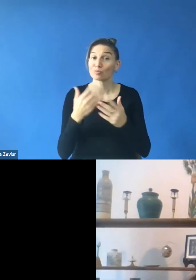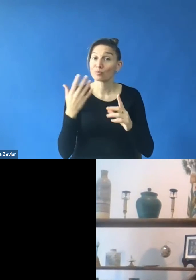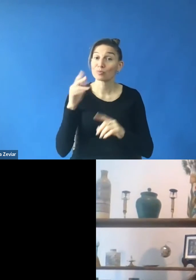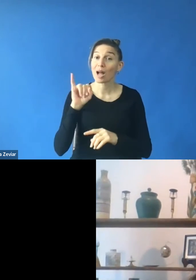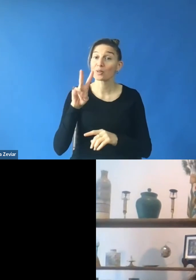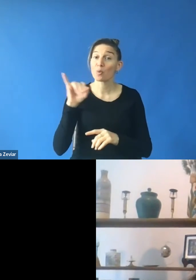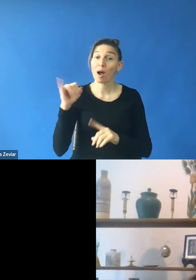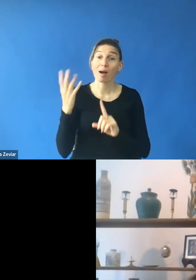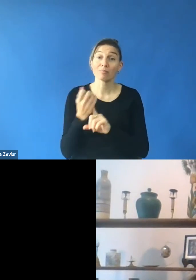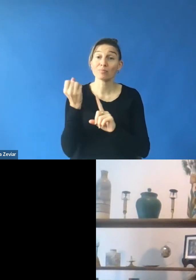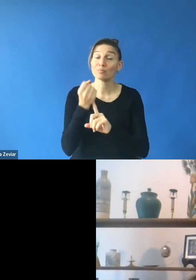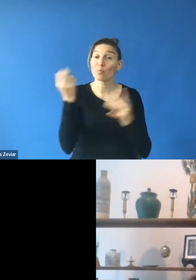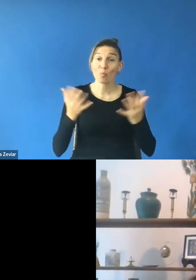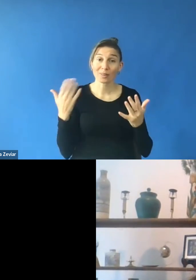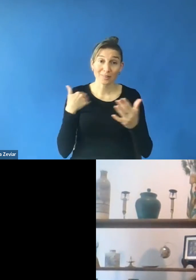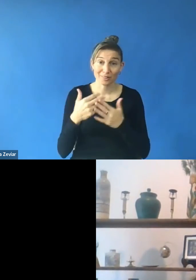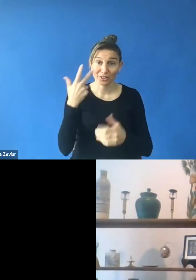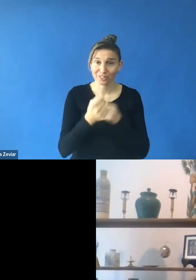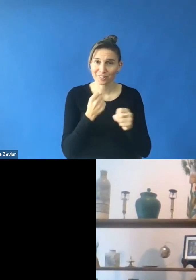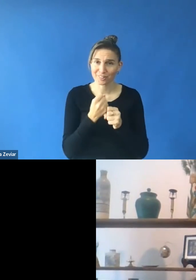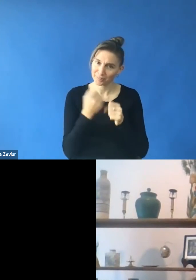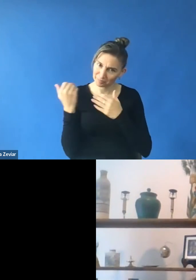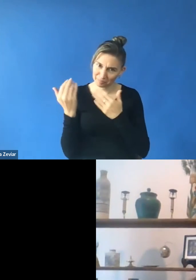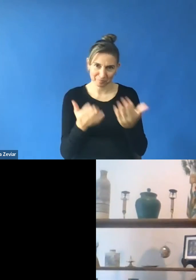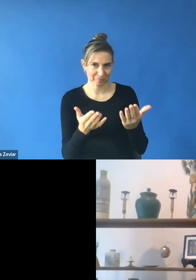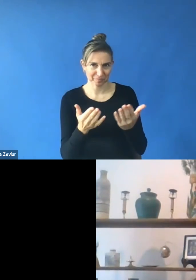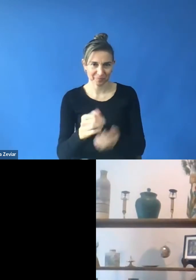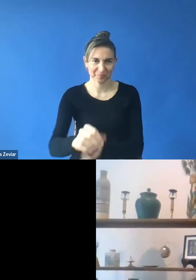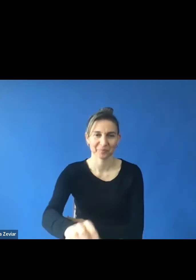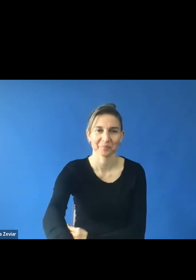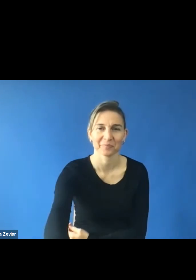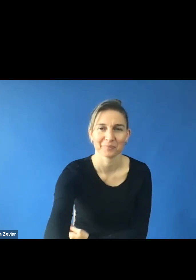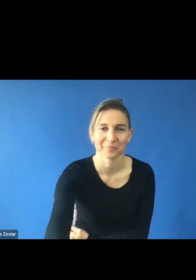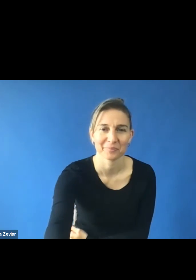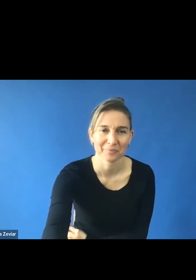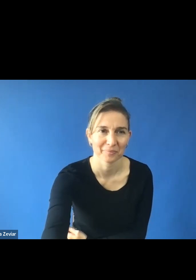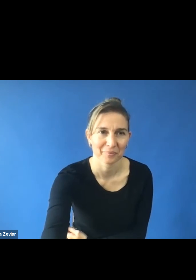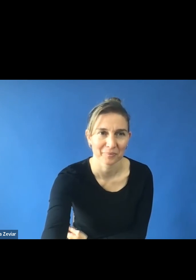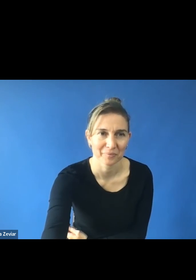I'll hand it over to you, Saku. Thanks for the opportunity to say a few words.